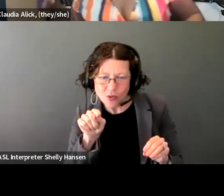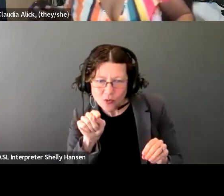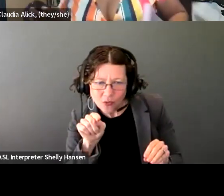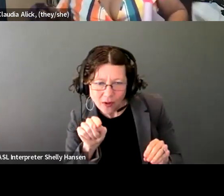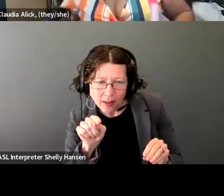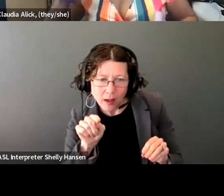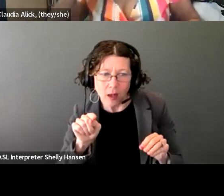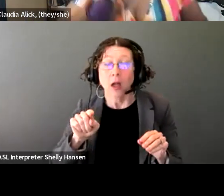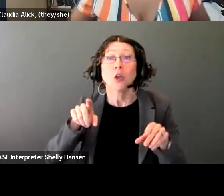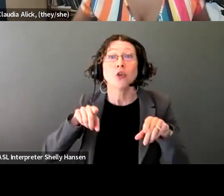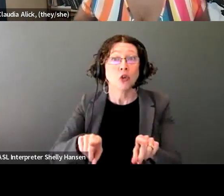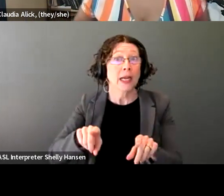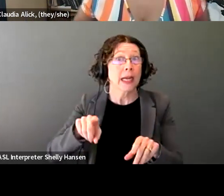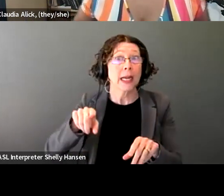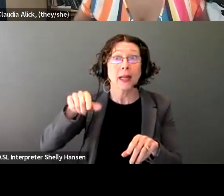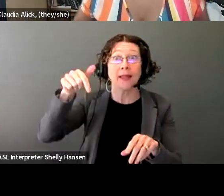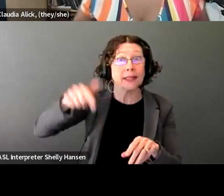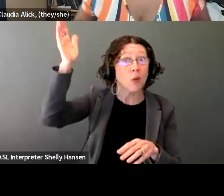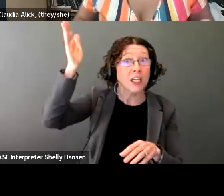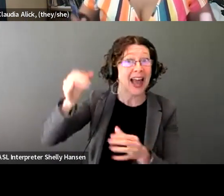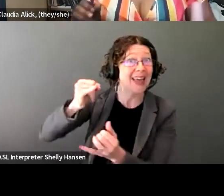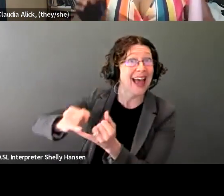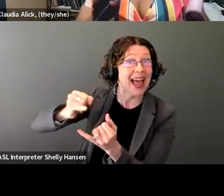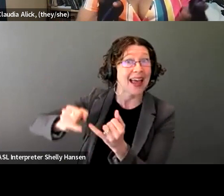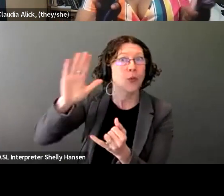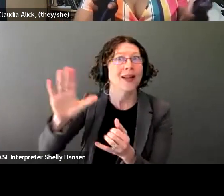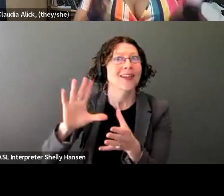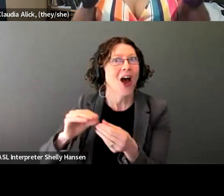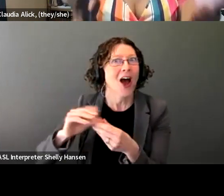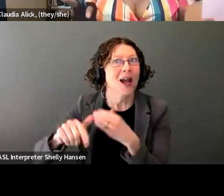of this conversation. So please give us questions to talk about.